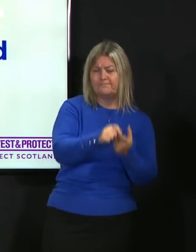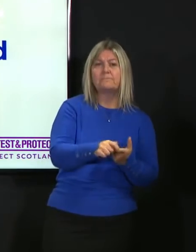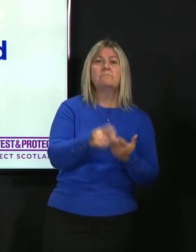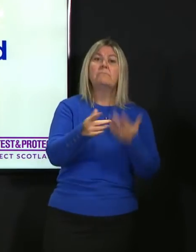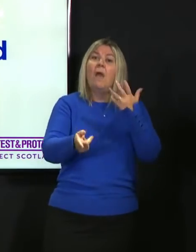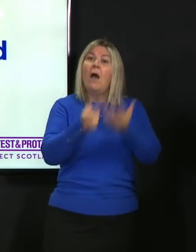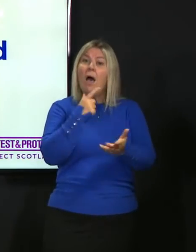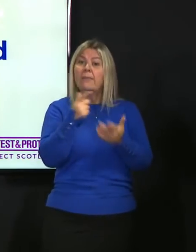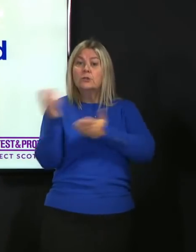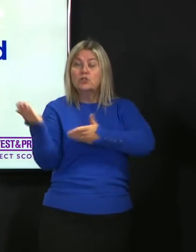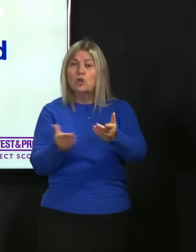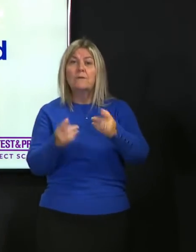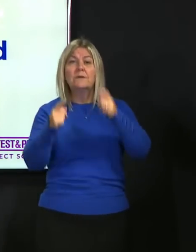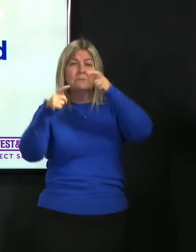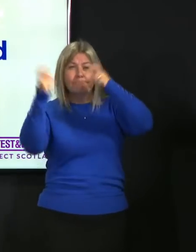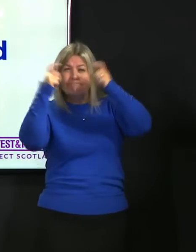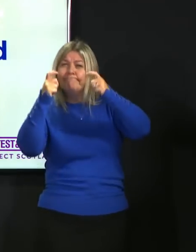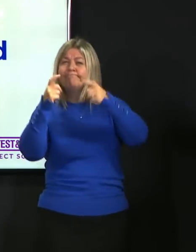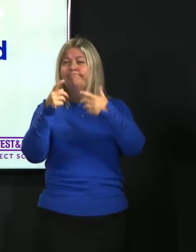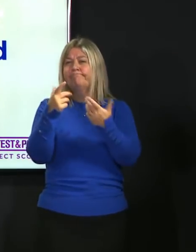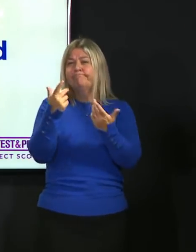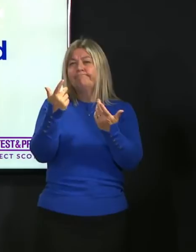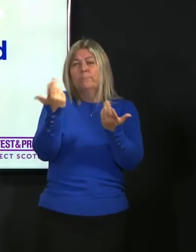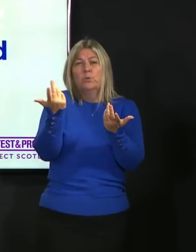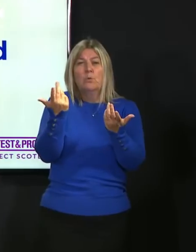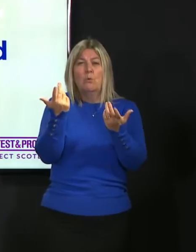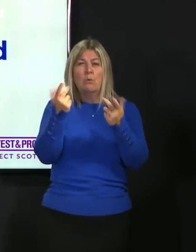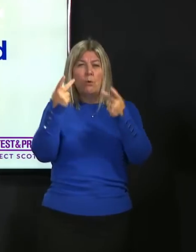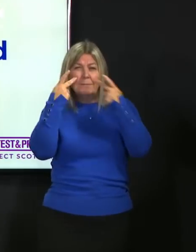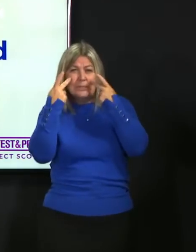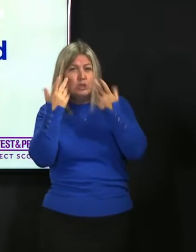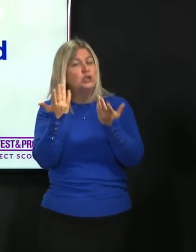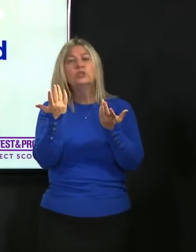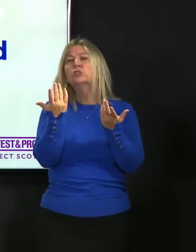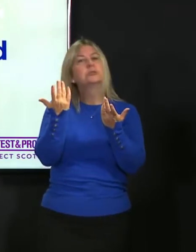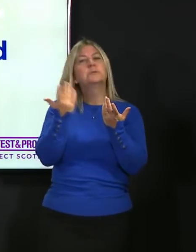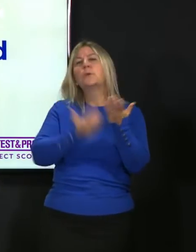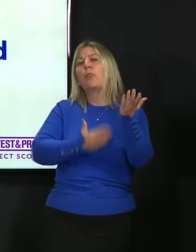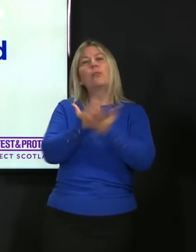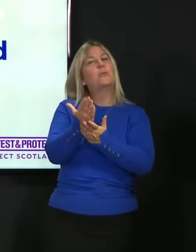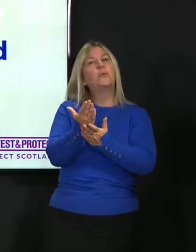not operated fully throughout the pandemic. And the Scottish Government has undertaken a phased